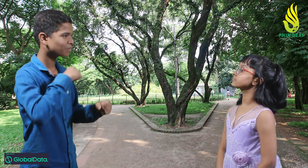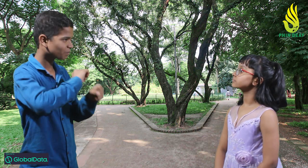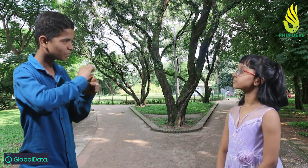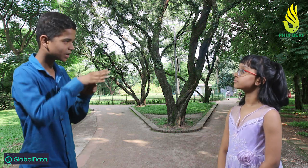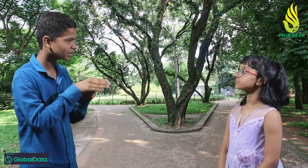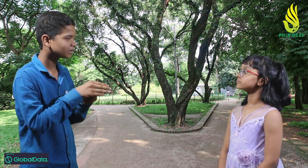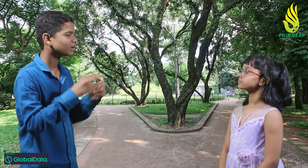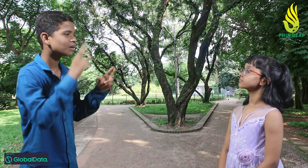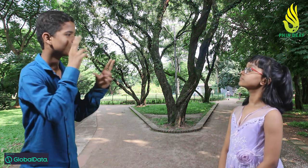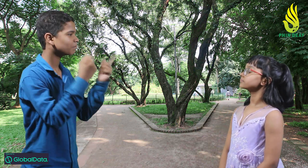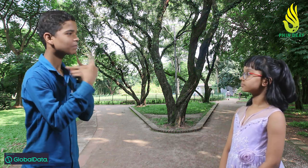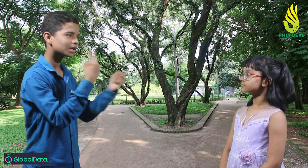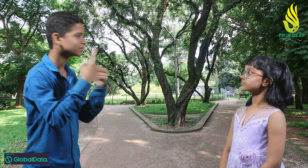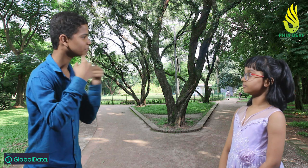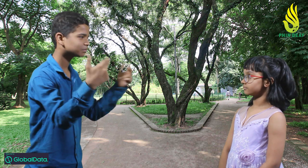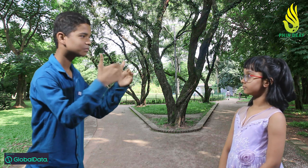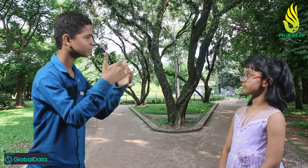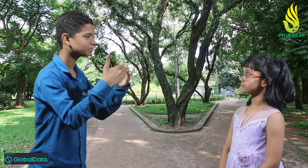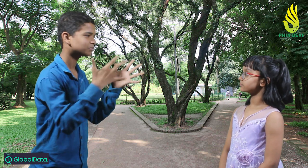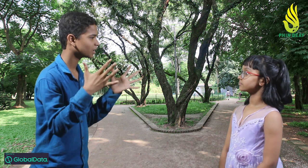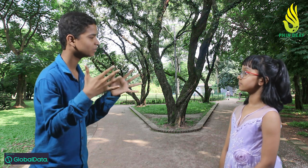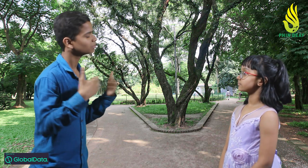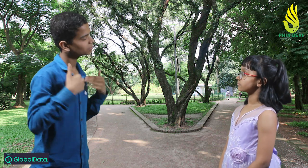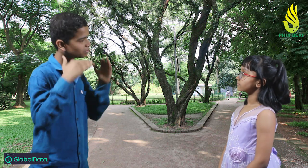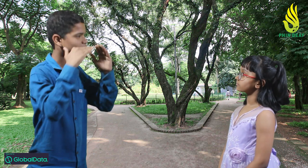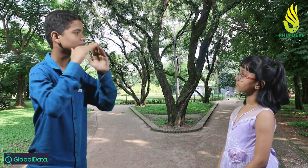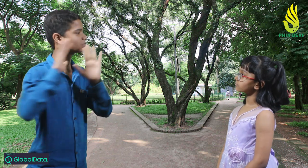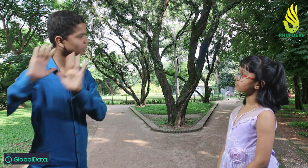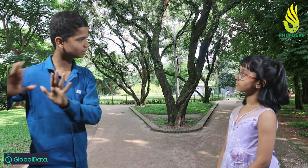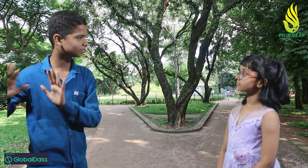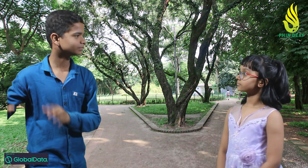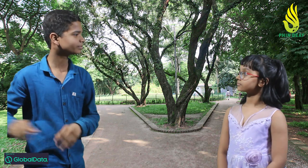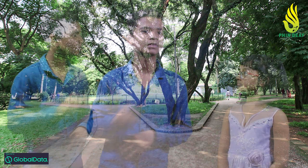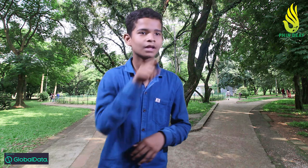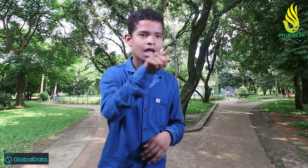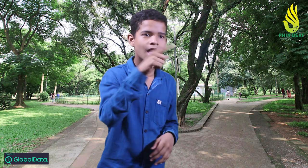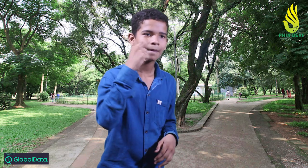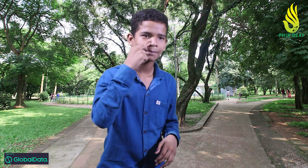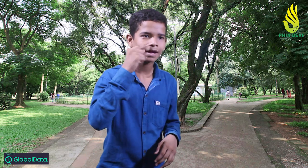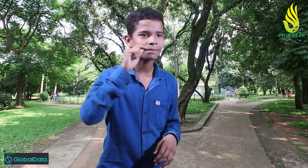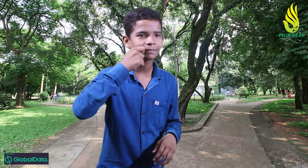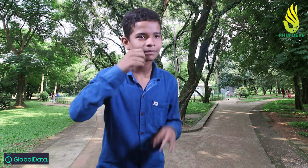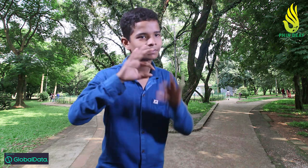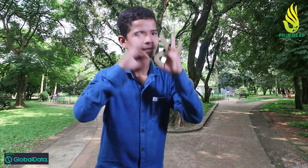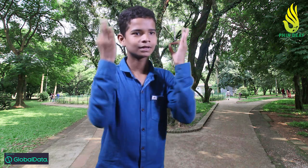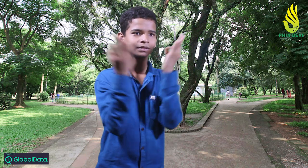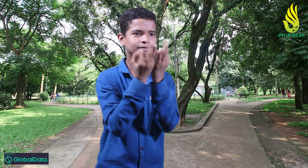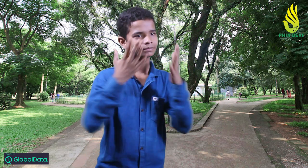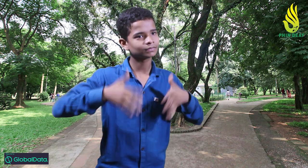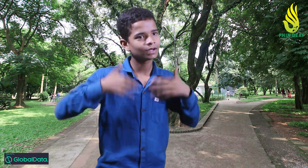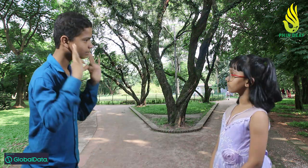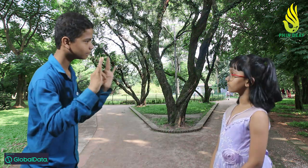Because of the Covid Pandemic, I was staying at the home. Couldn't meet anyone. How are your Mother & Father all Family members?